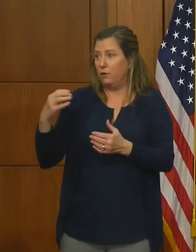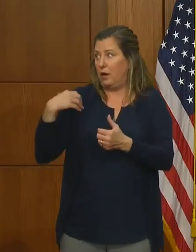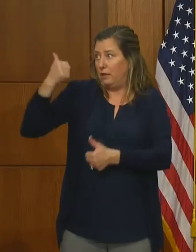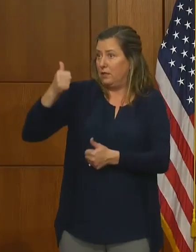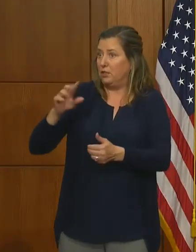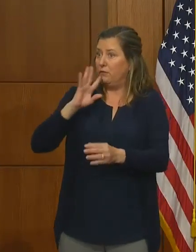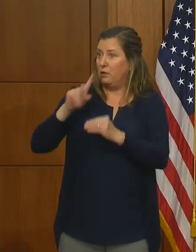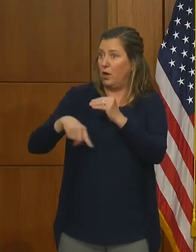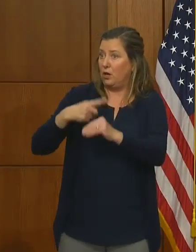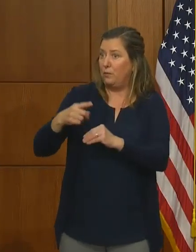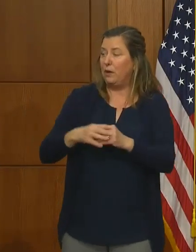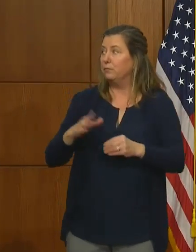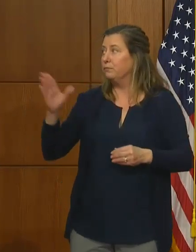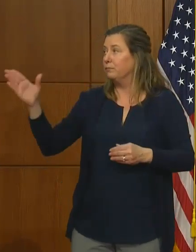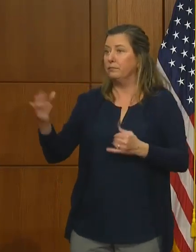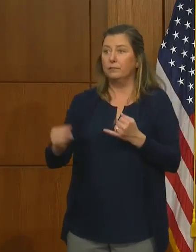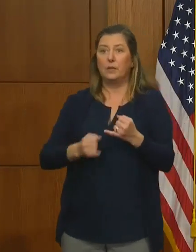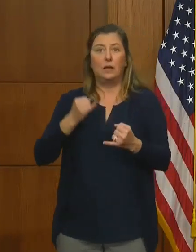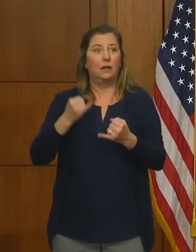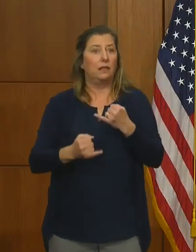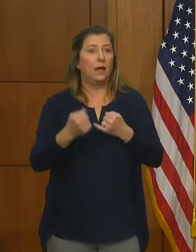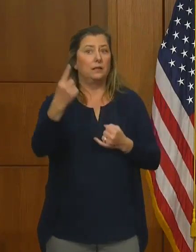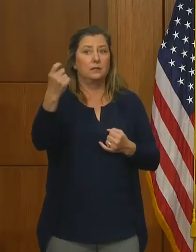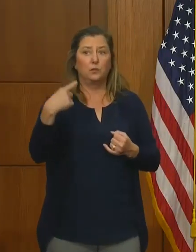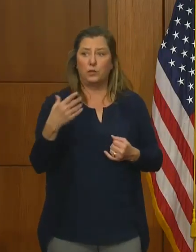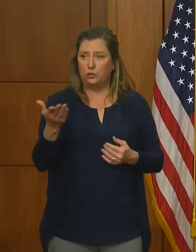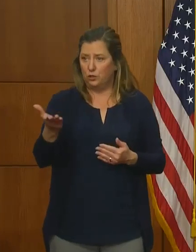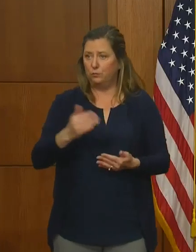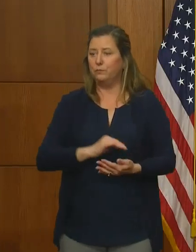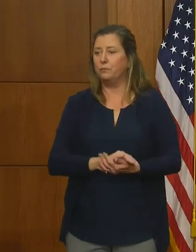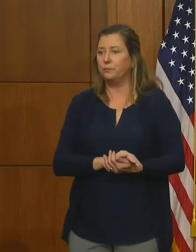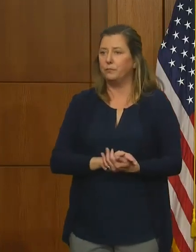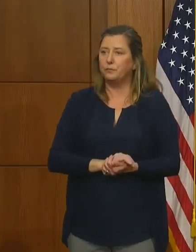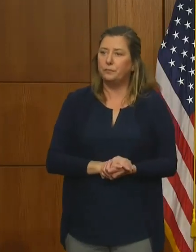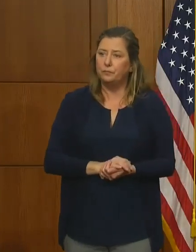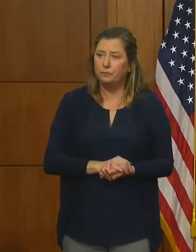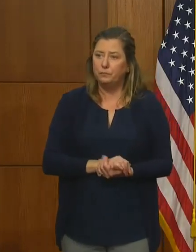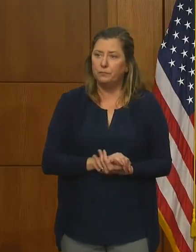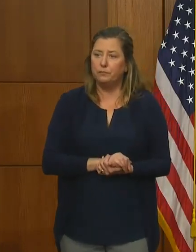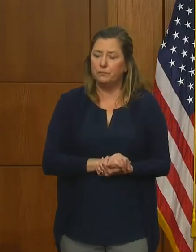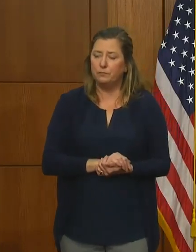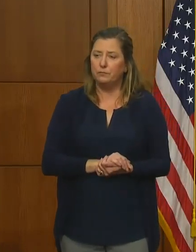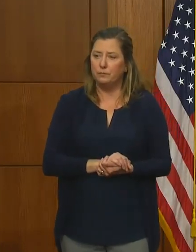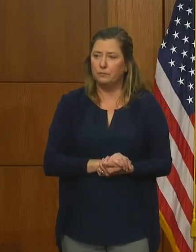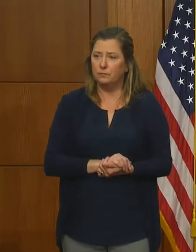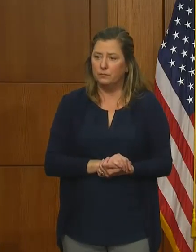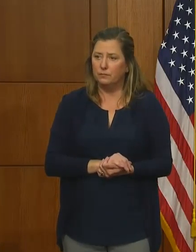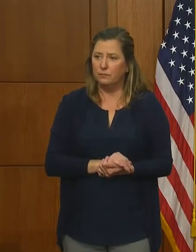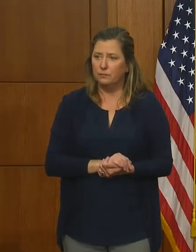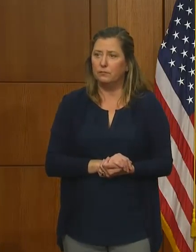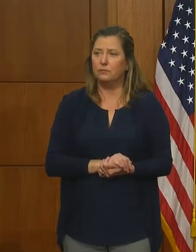THE- THAT THE GOVERNOR AND THE